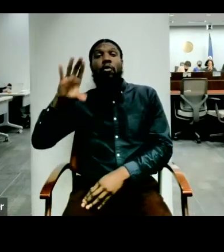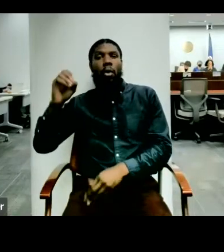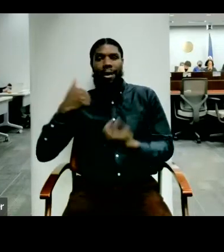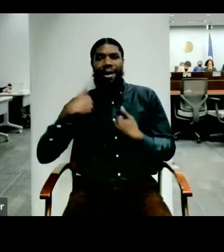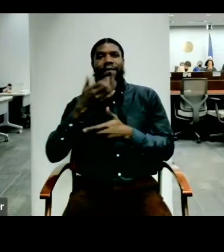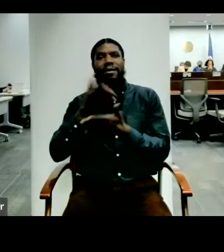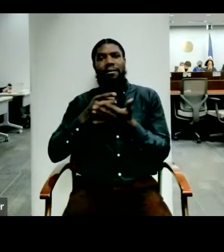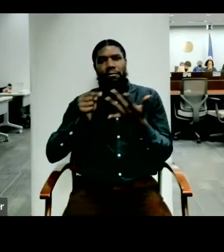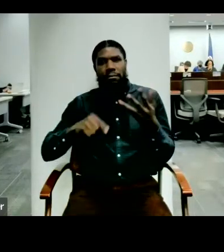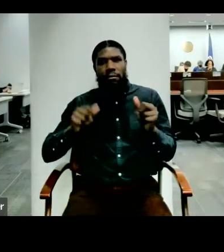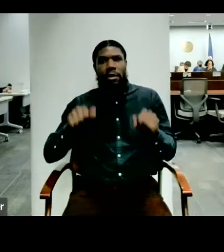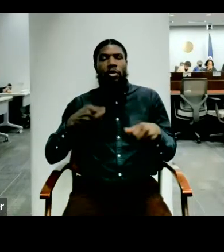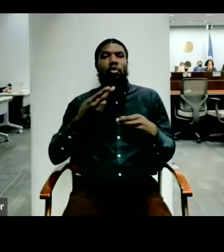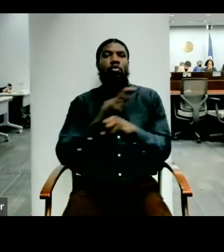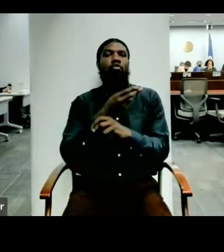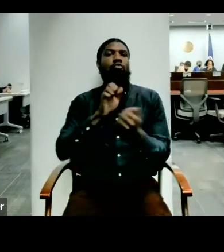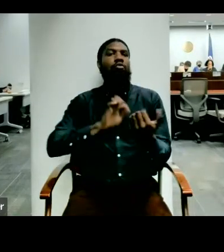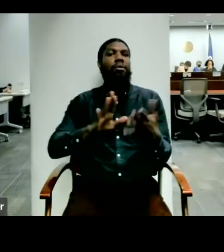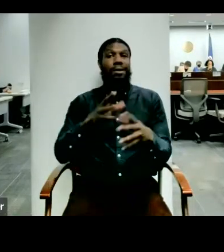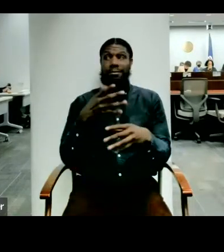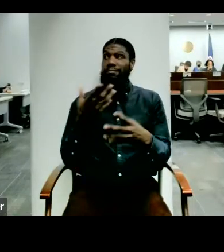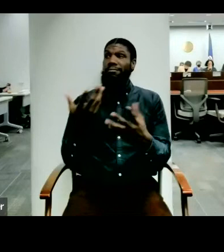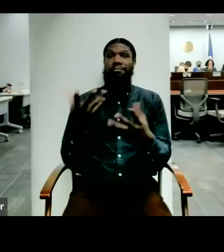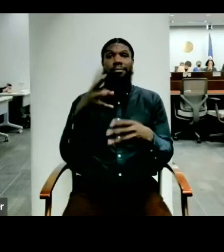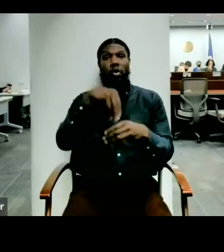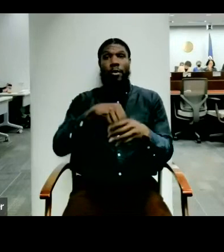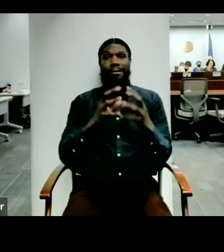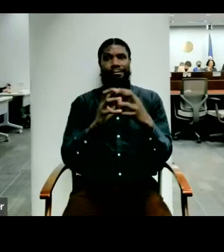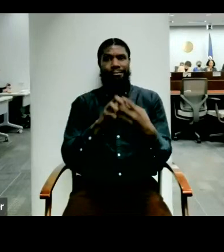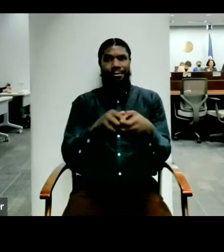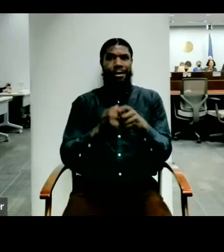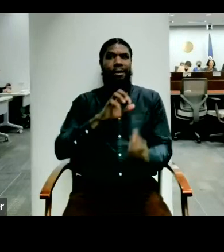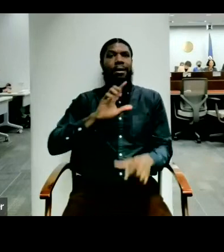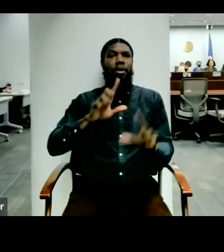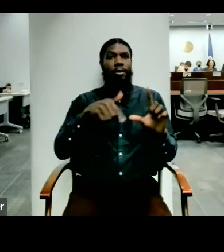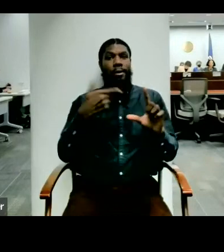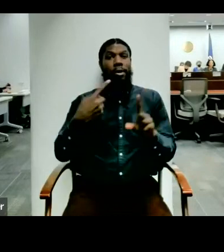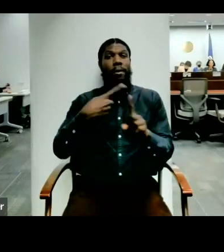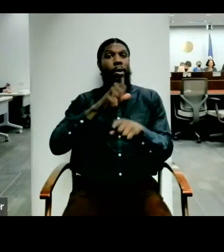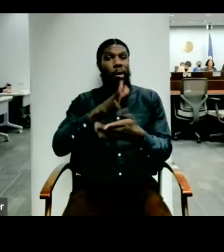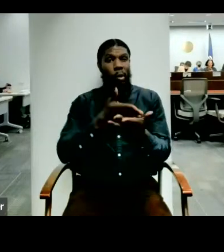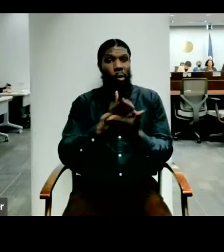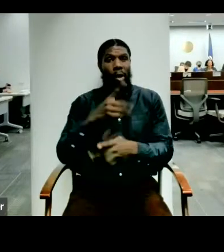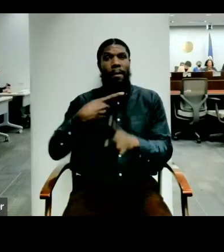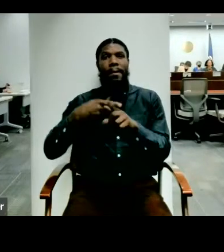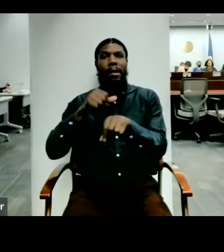of LGTBQ + rights and employers claims of religious freedoms. Those will undoubtedly